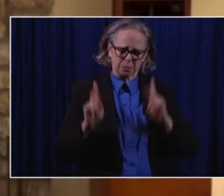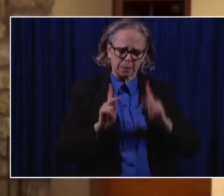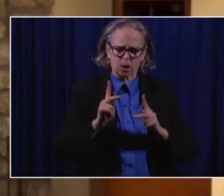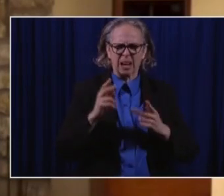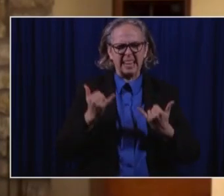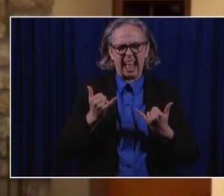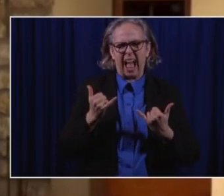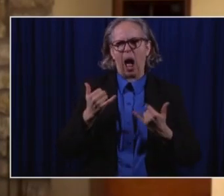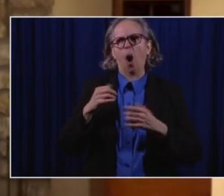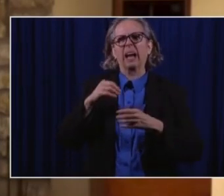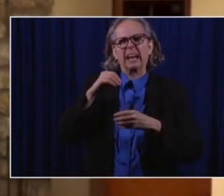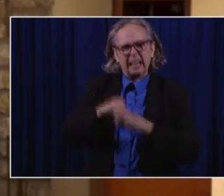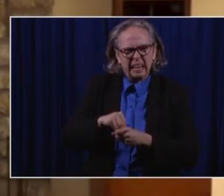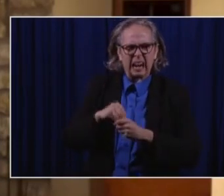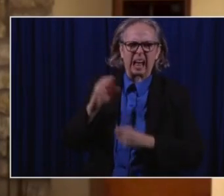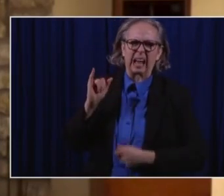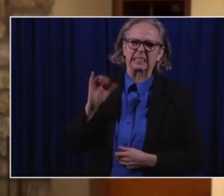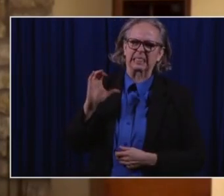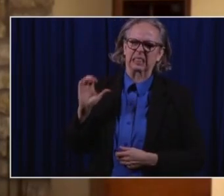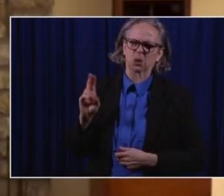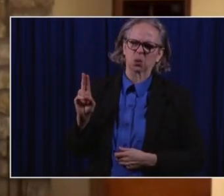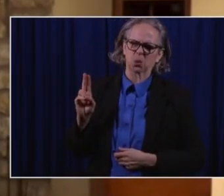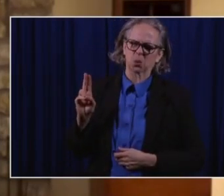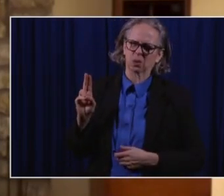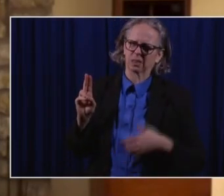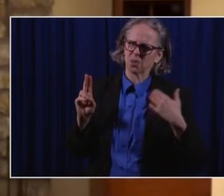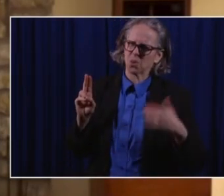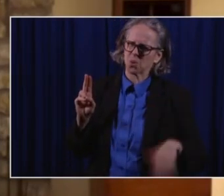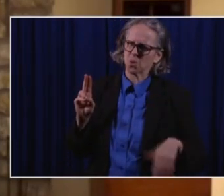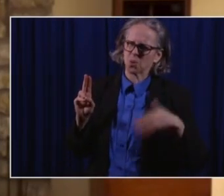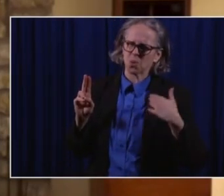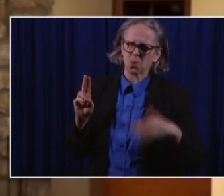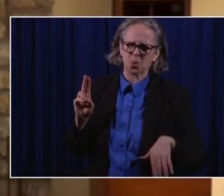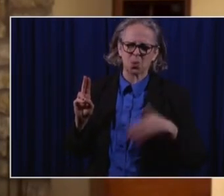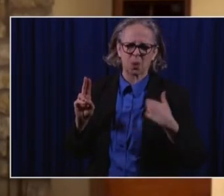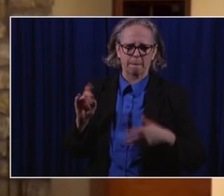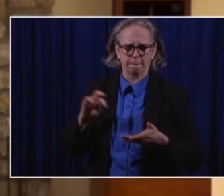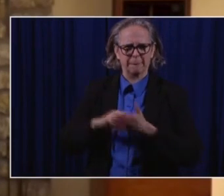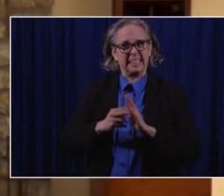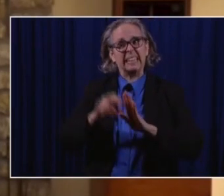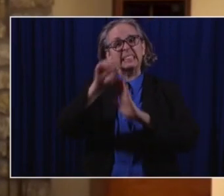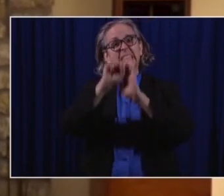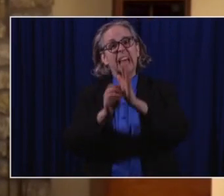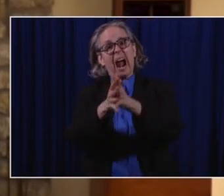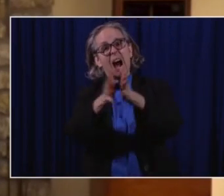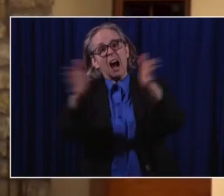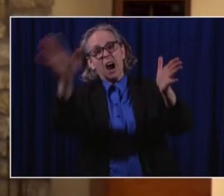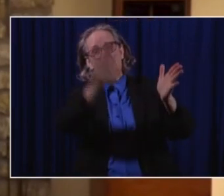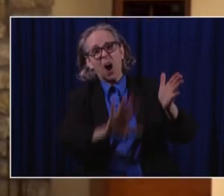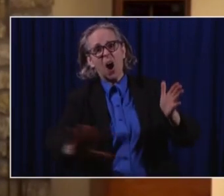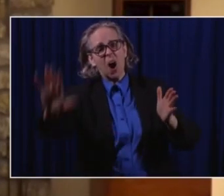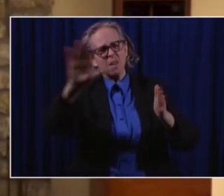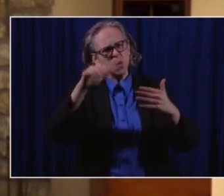hospitals we have 4,449. Hospitalized covid patients says 4,449. Of those about a 4th 1046 are in intensive care.